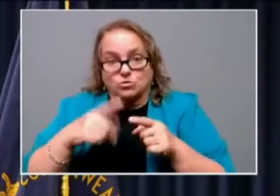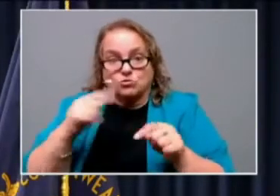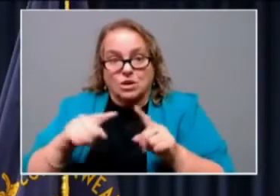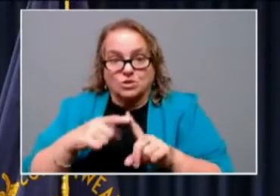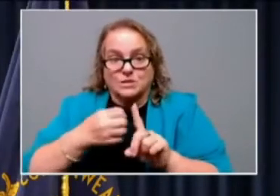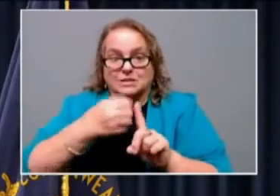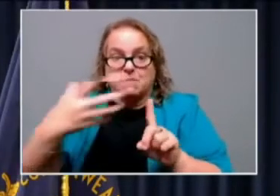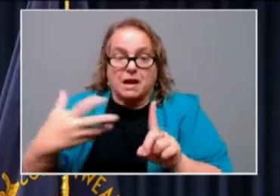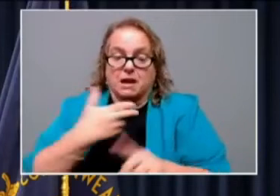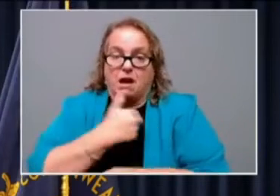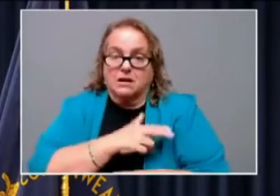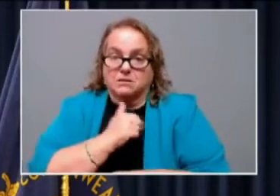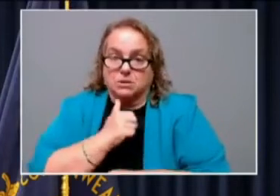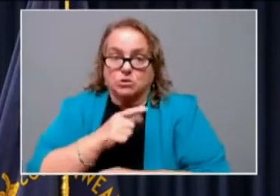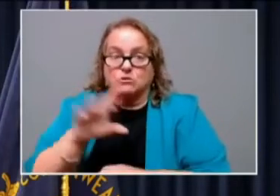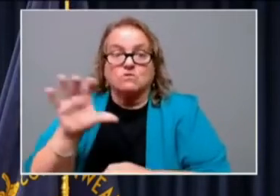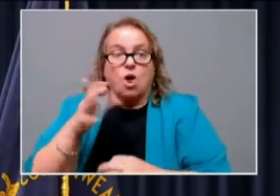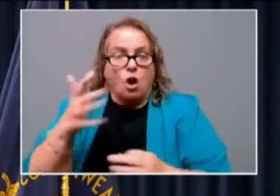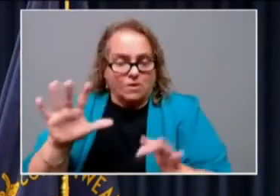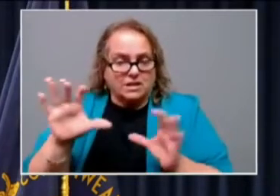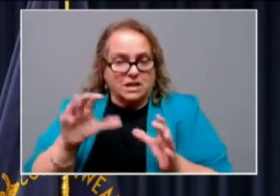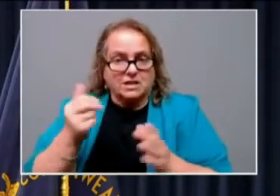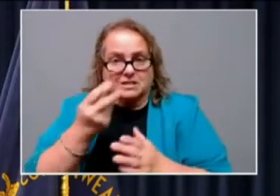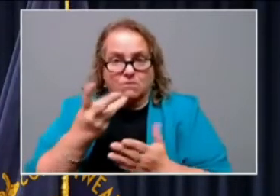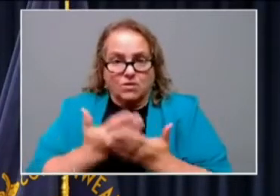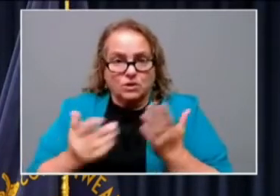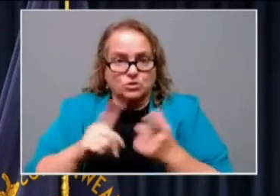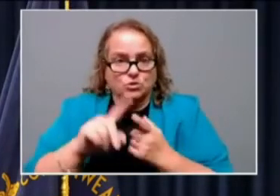already done a number of things to try to do that. What do you expect will be